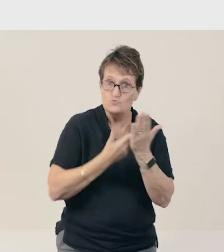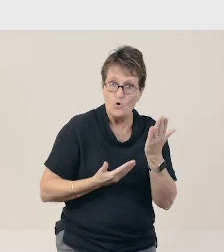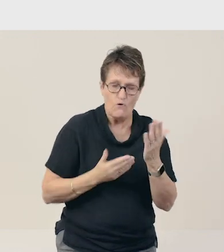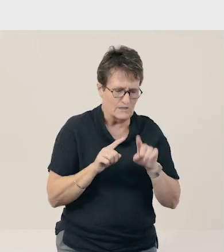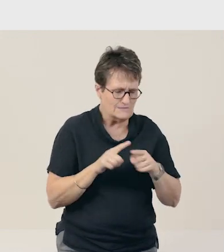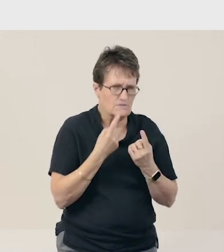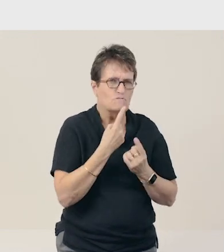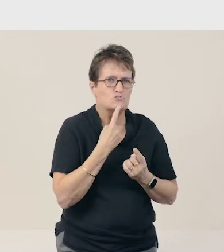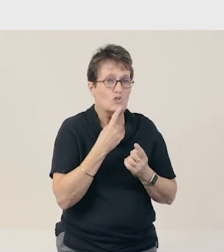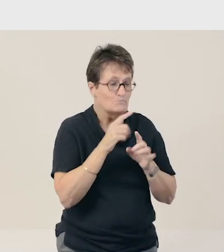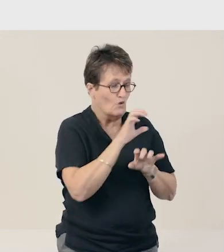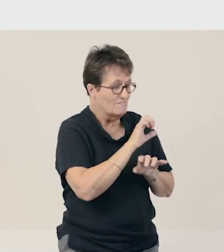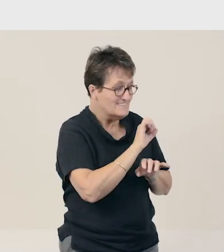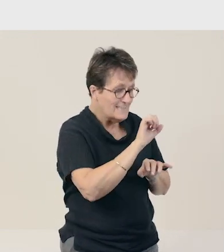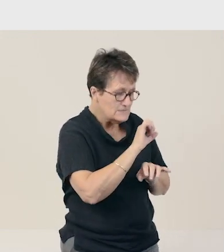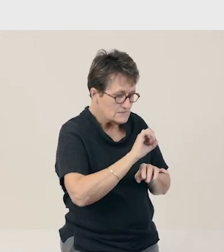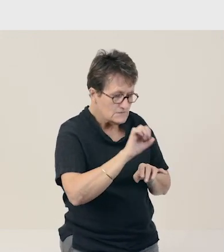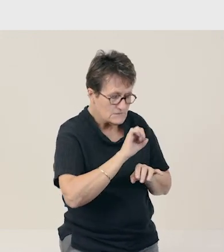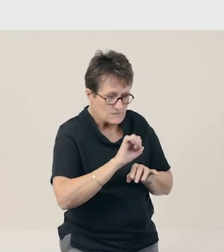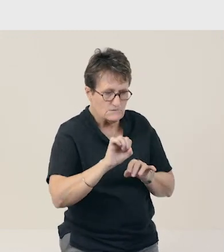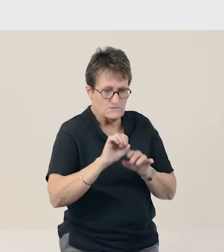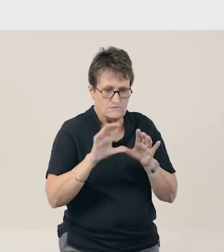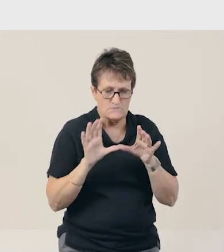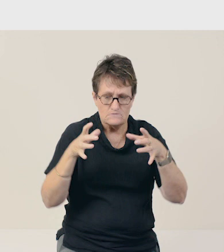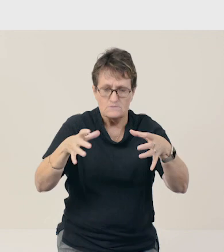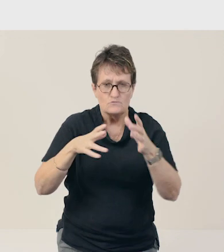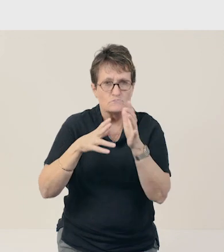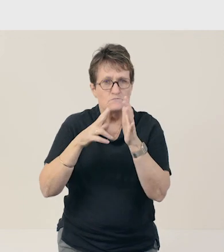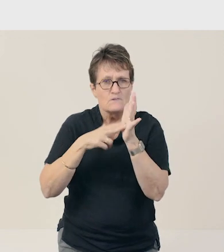of sentence structures - nouns, noun groups, verbs, verb groups -